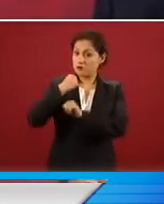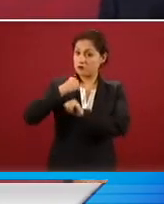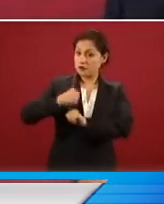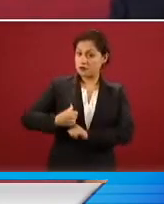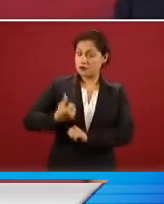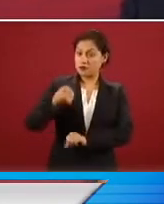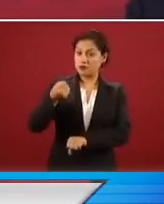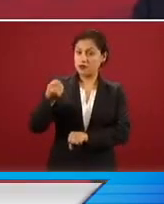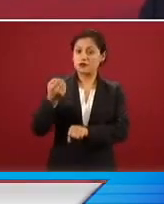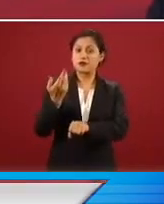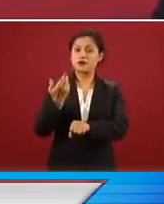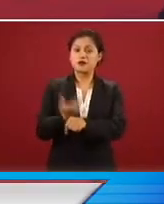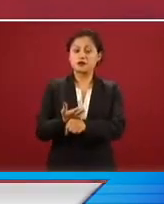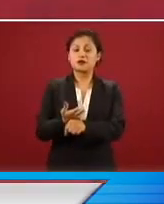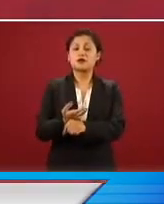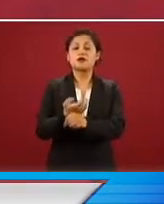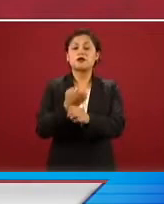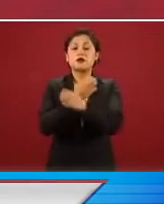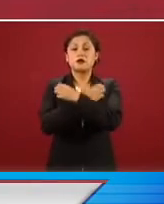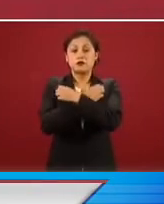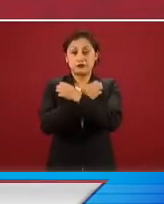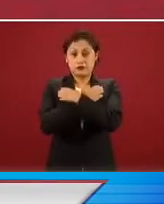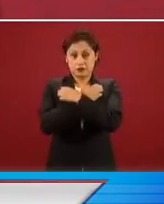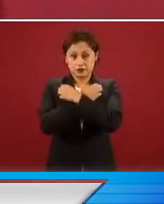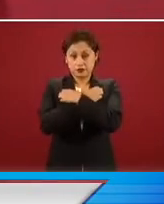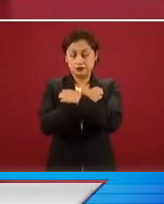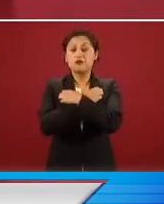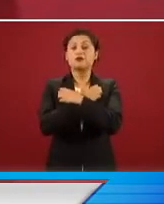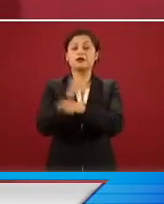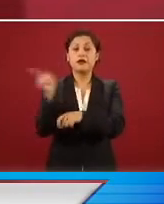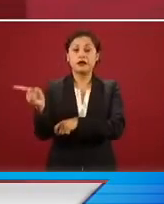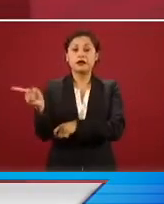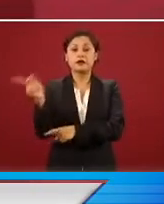President reiterates that in his government there is no protection and impunity is not allowed